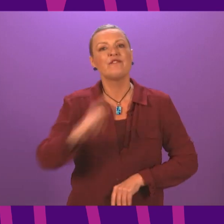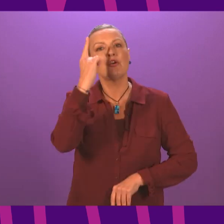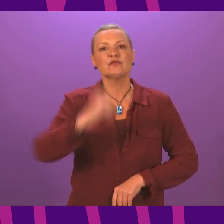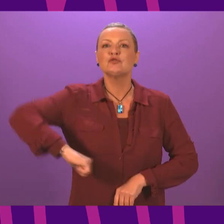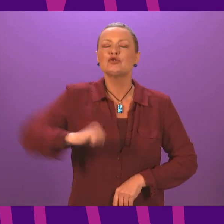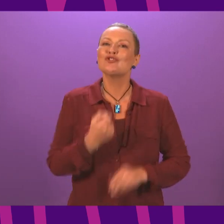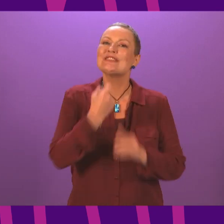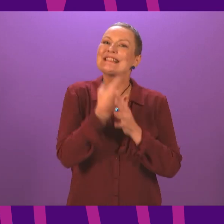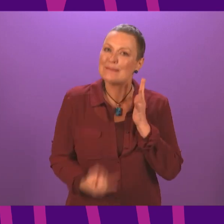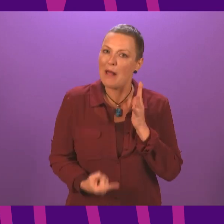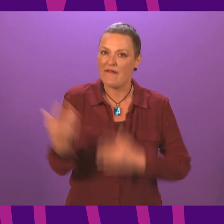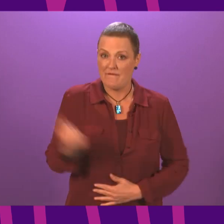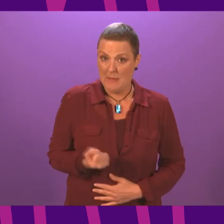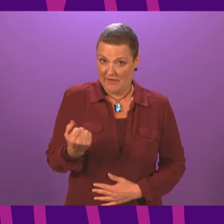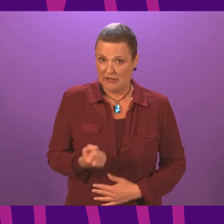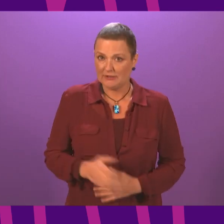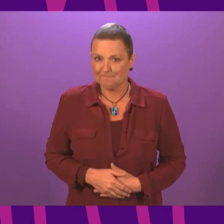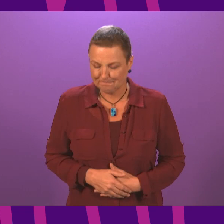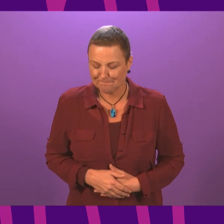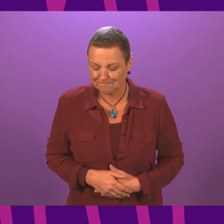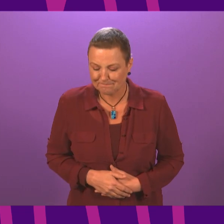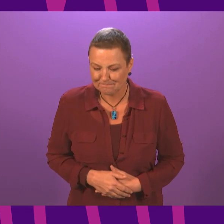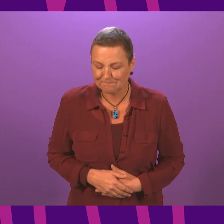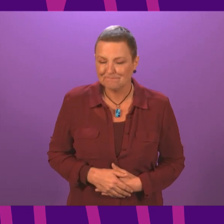First, I will provide some context for the considerable impact of the pandemic